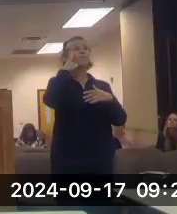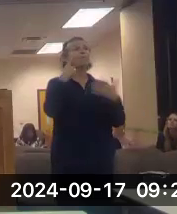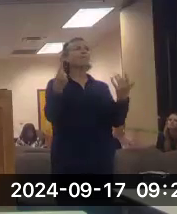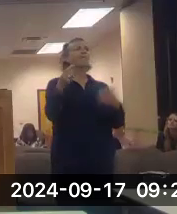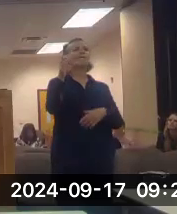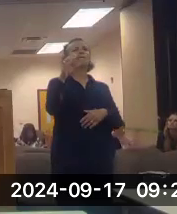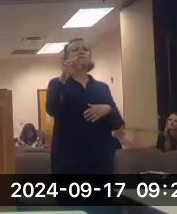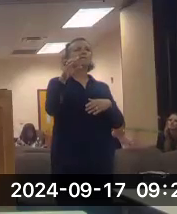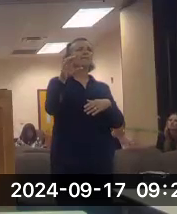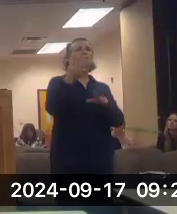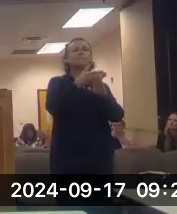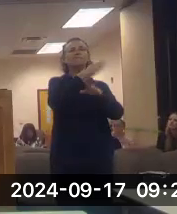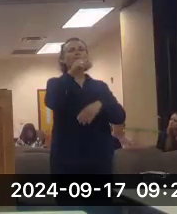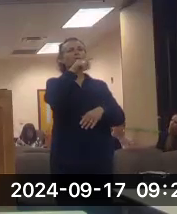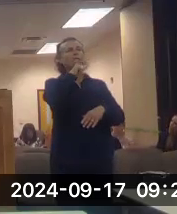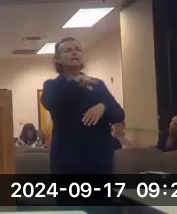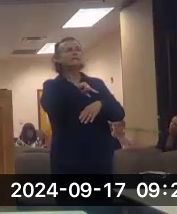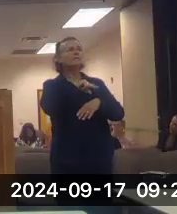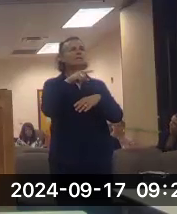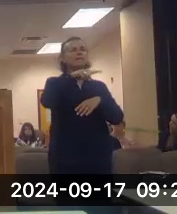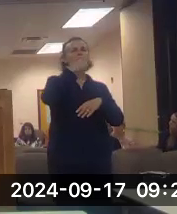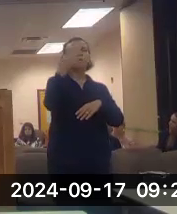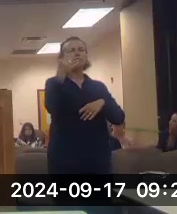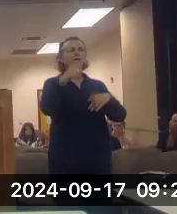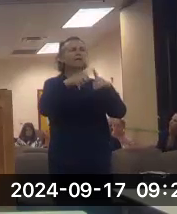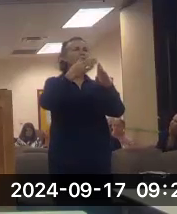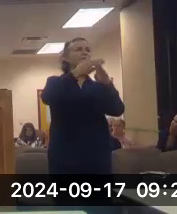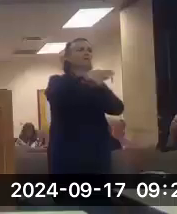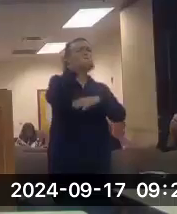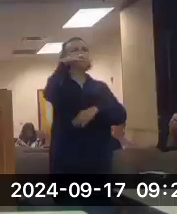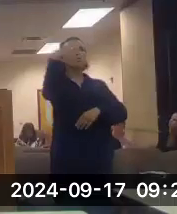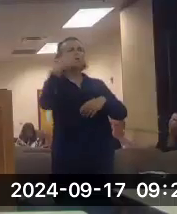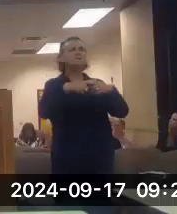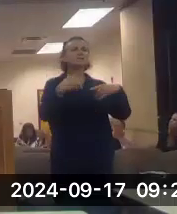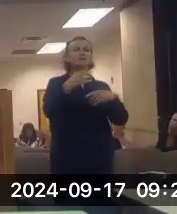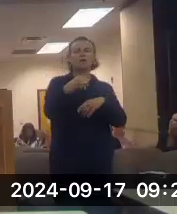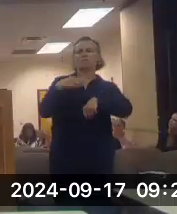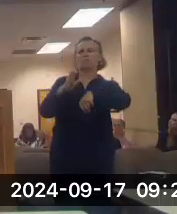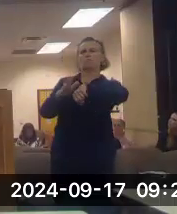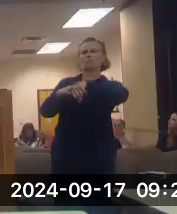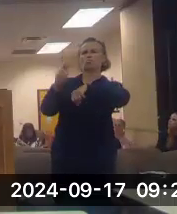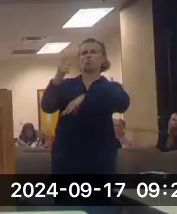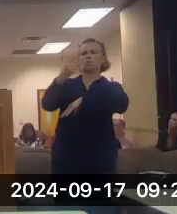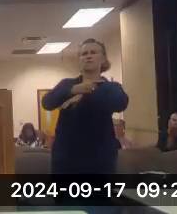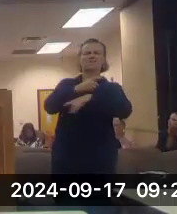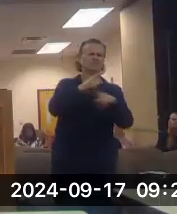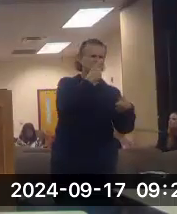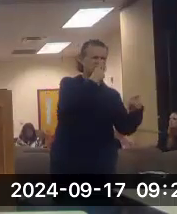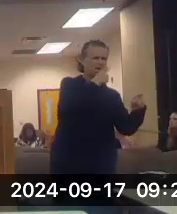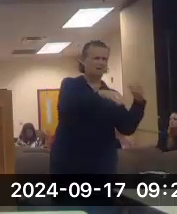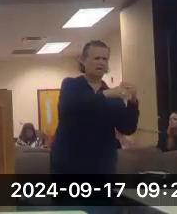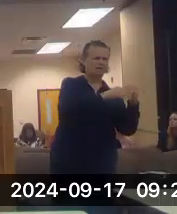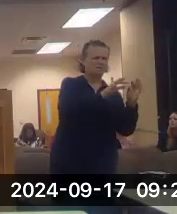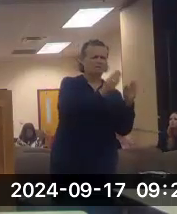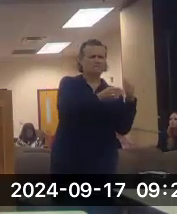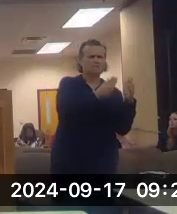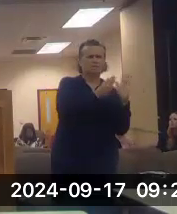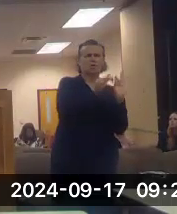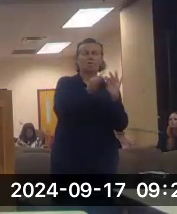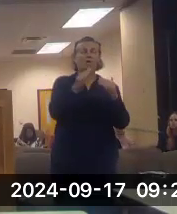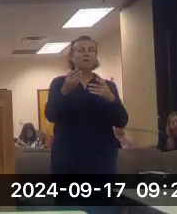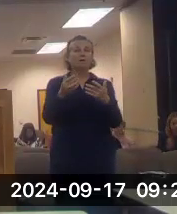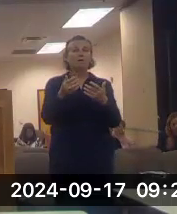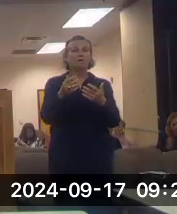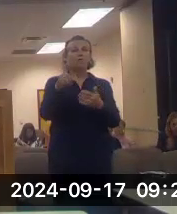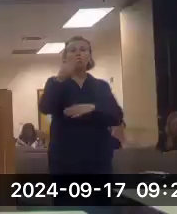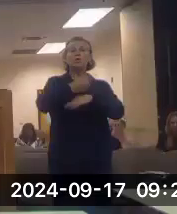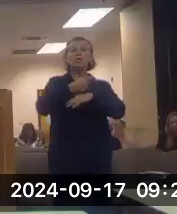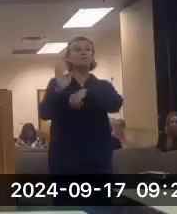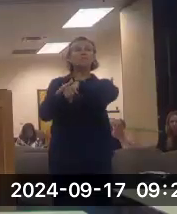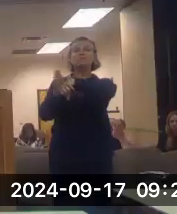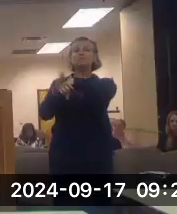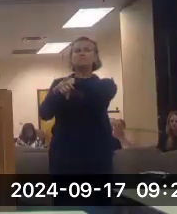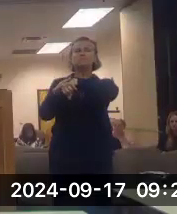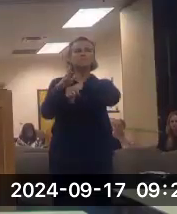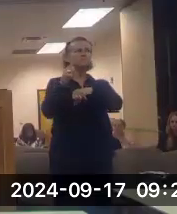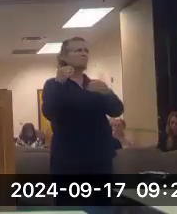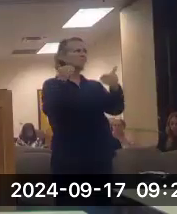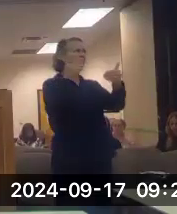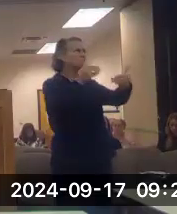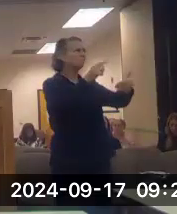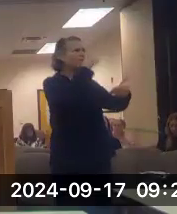Reginald Parson: 30 days from now. Somebody requests November one in 30 days for leave. If I could finish the comment. Yeah, that clearly is the busiest time of year for that employer.